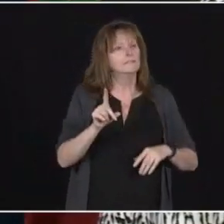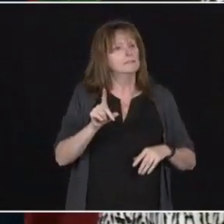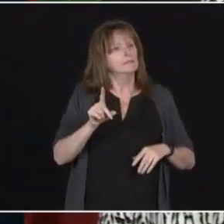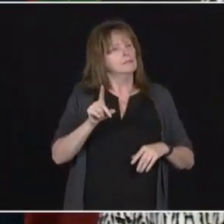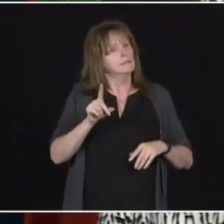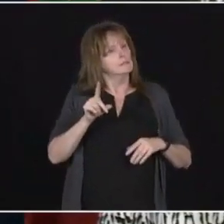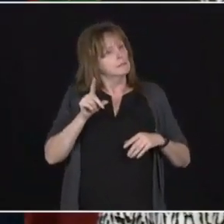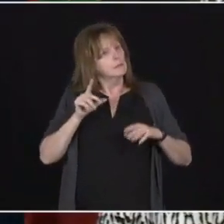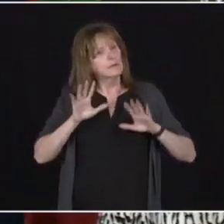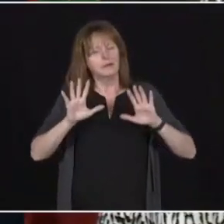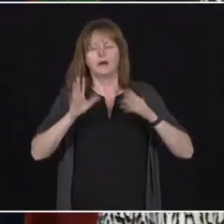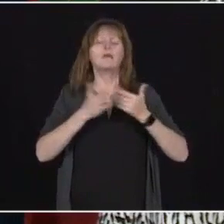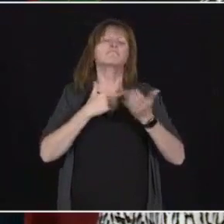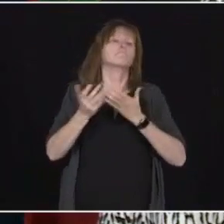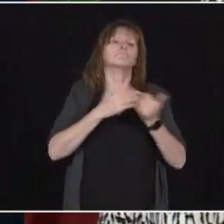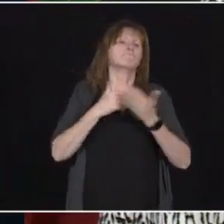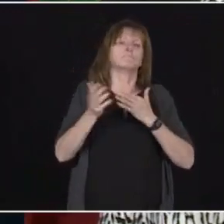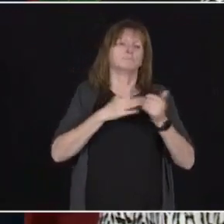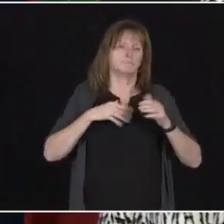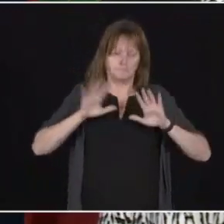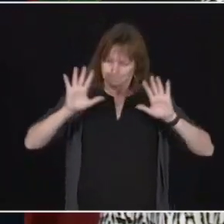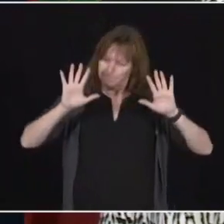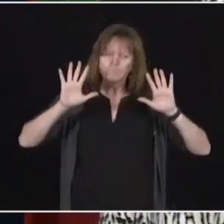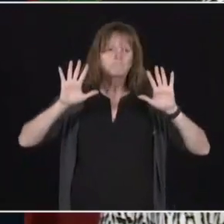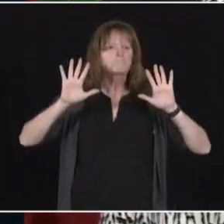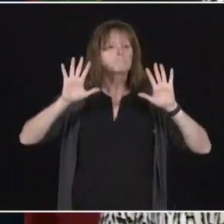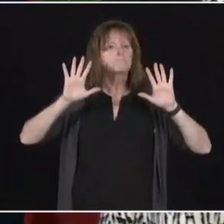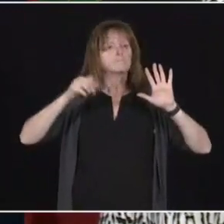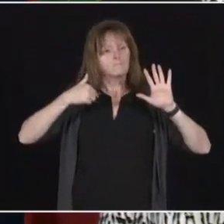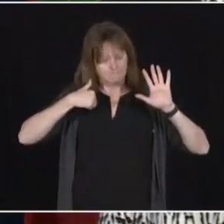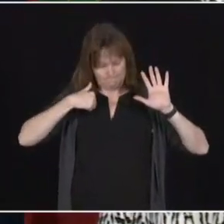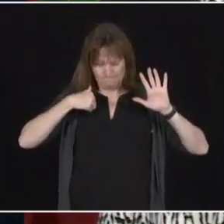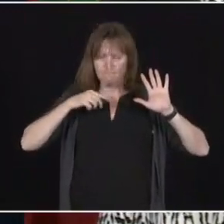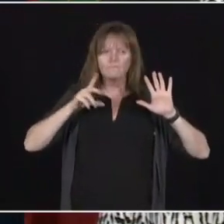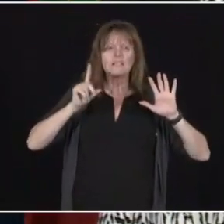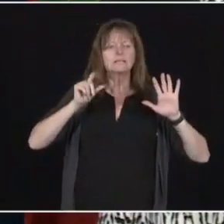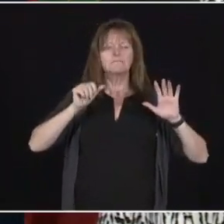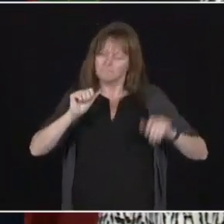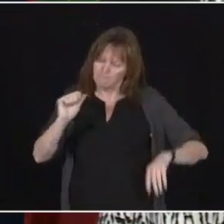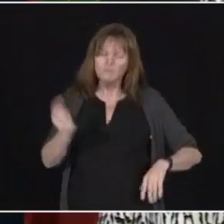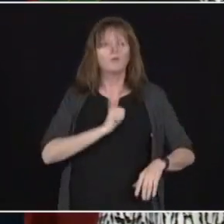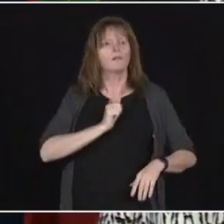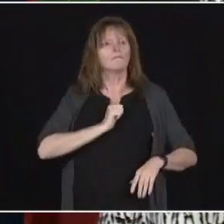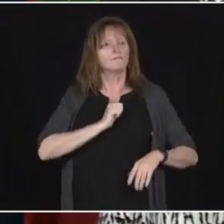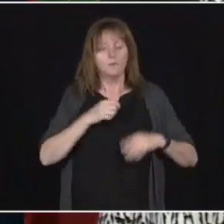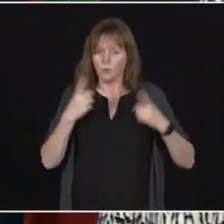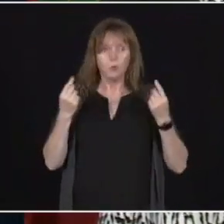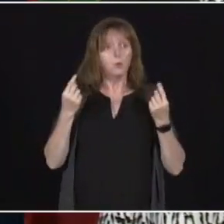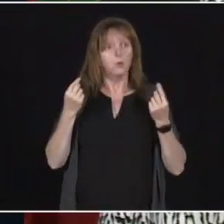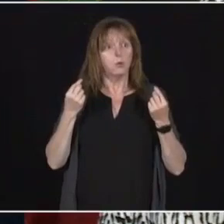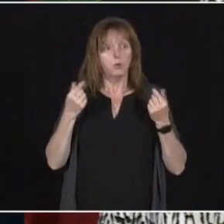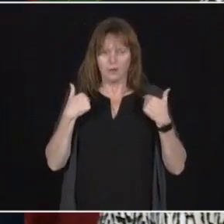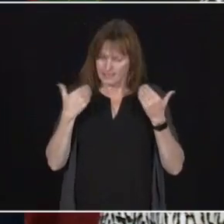in his pandemic, but guess what, we rose above all of them . Because we just unleashed our